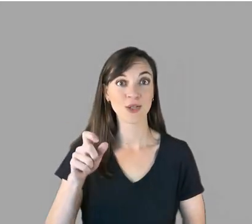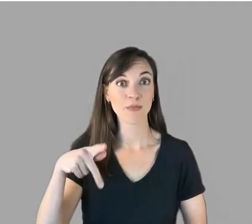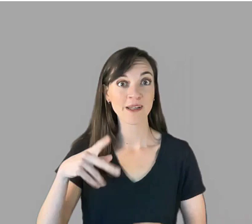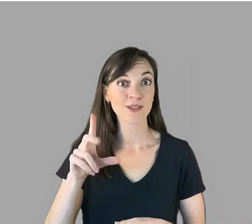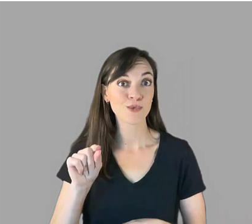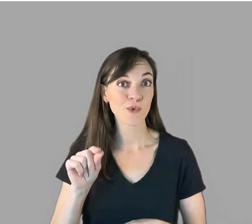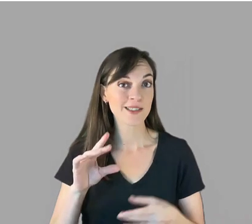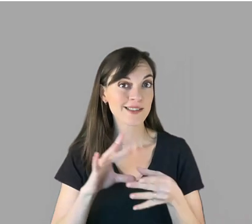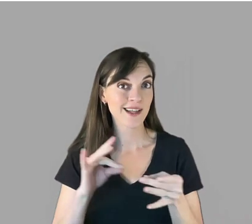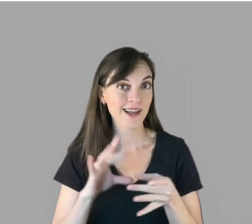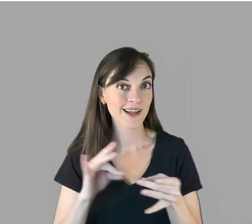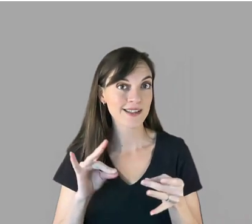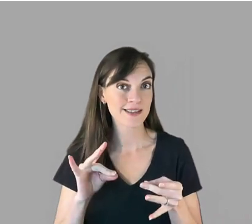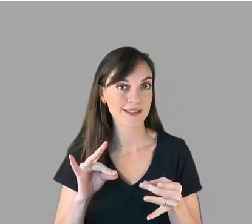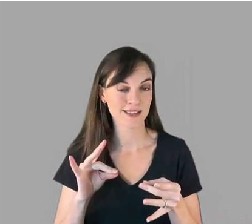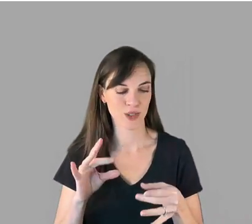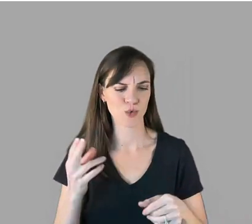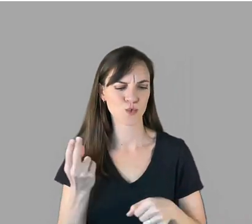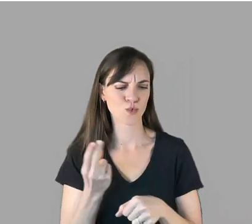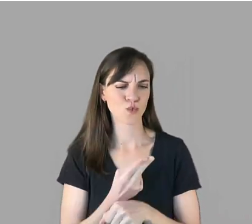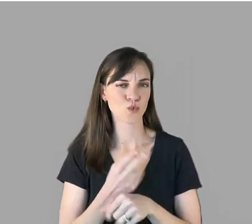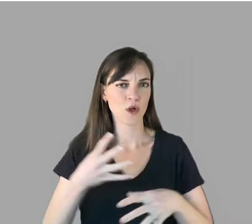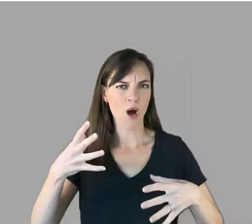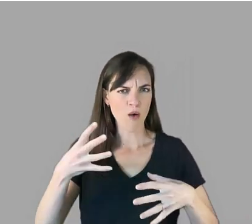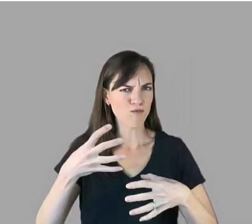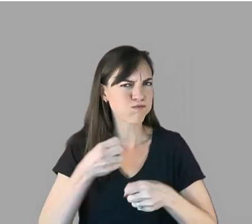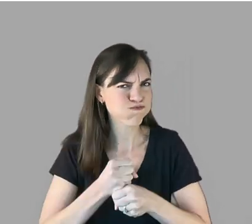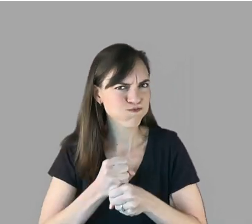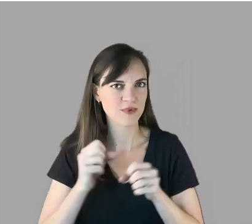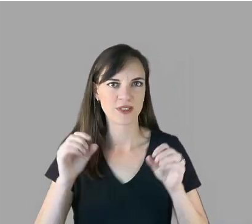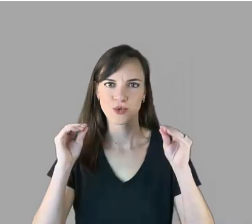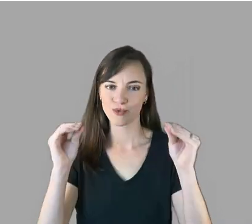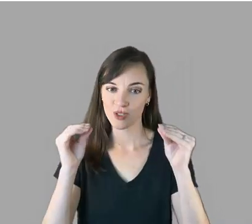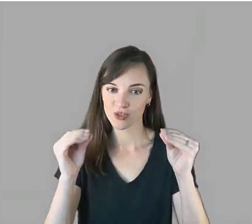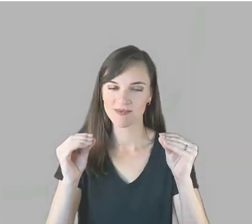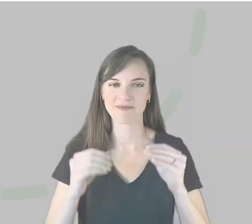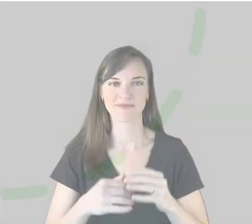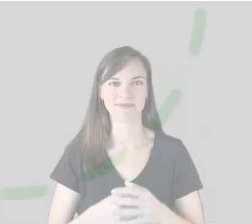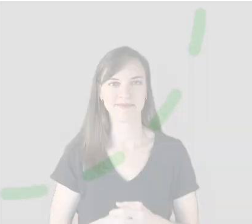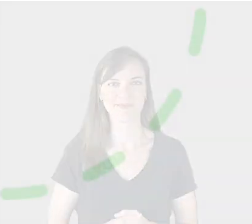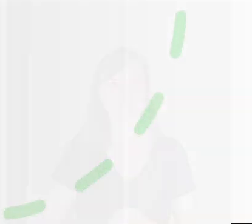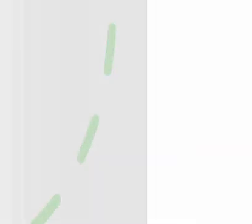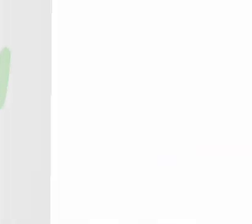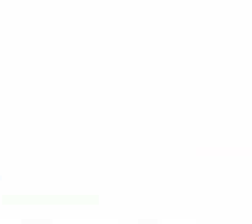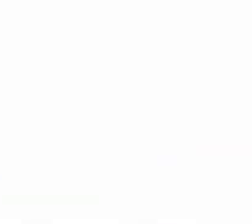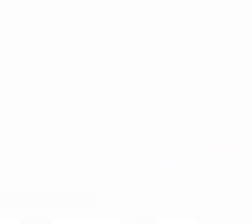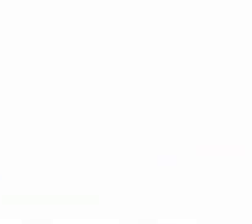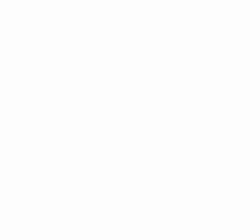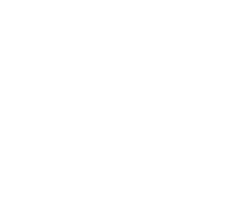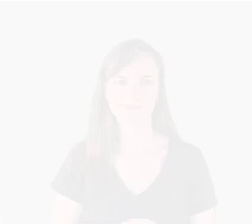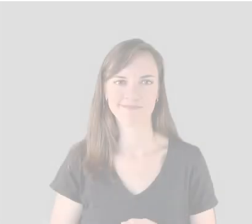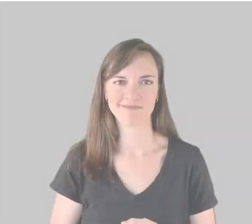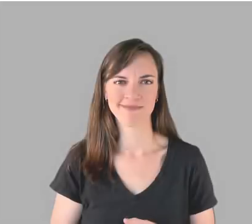HLP 20 states, use intensive instruction.